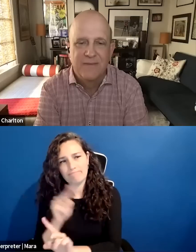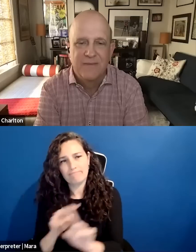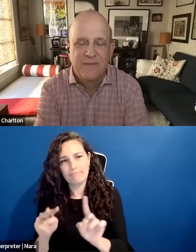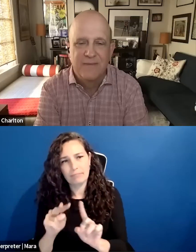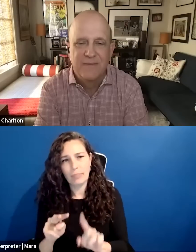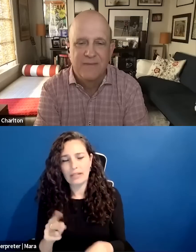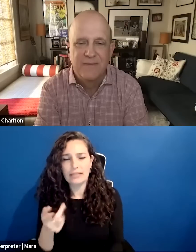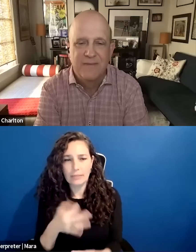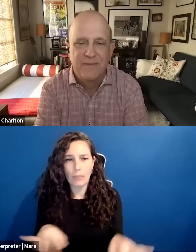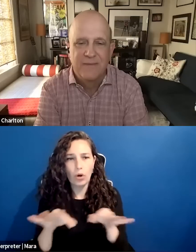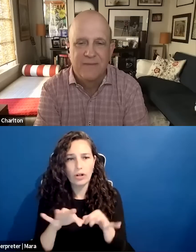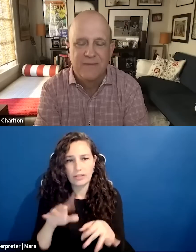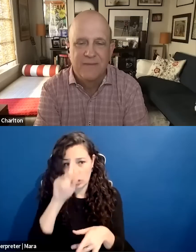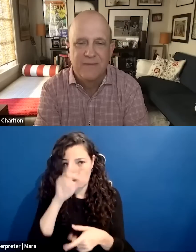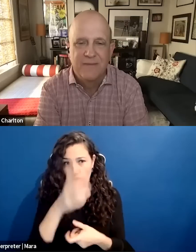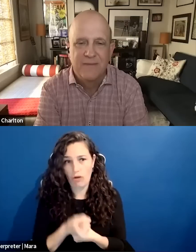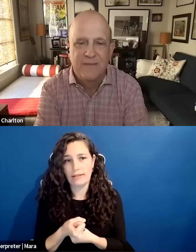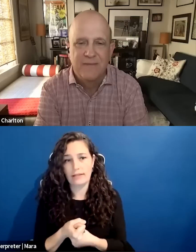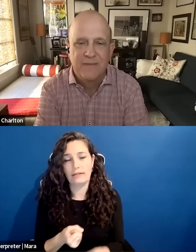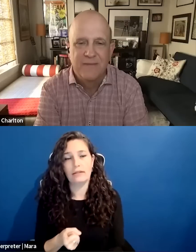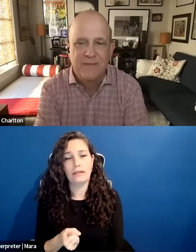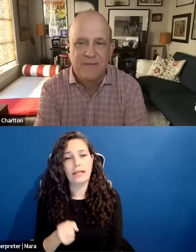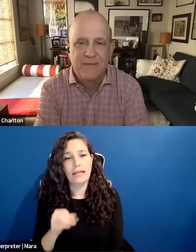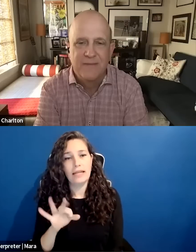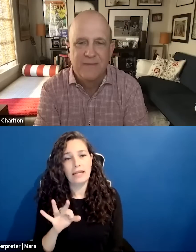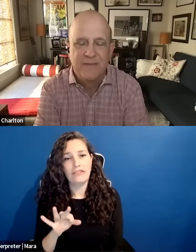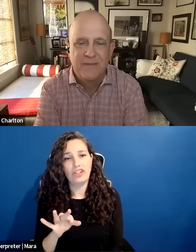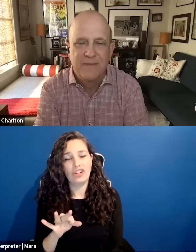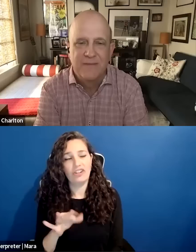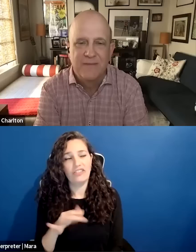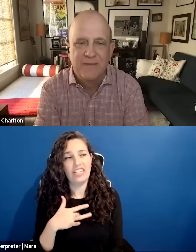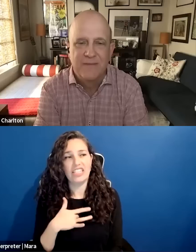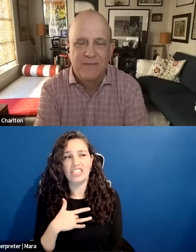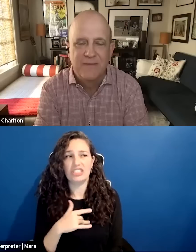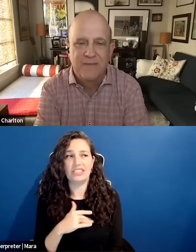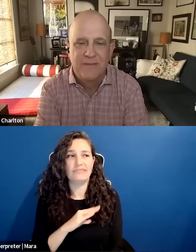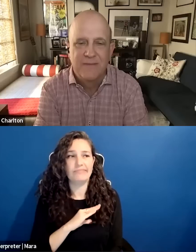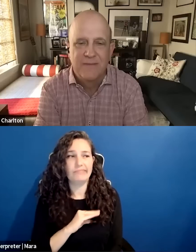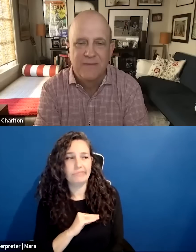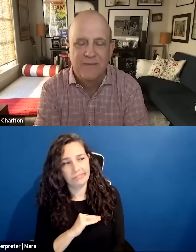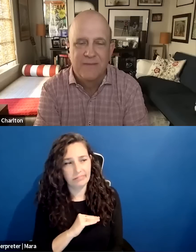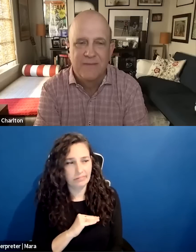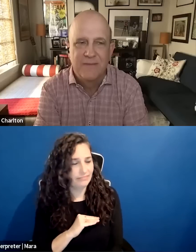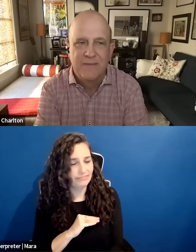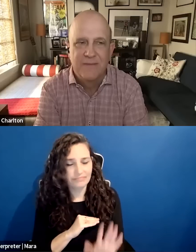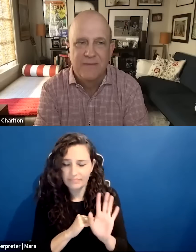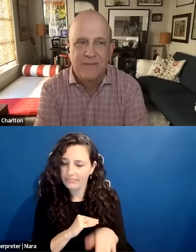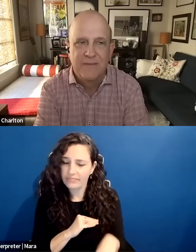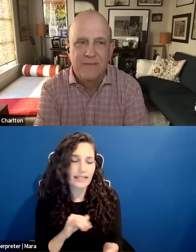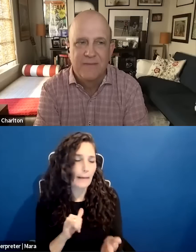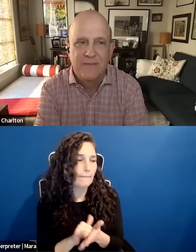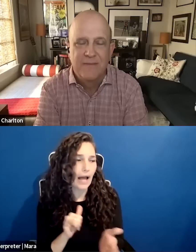if you're in a really ugh place and you're like, "This is impossible." Okay, so maybe it's a stretch to be like,